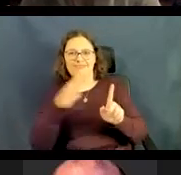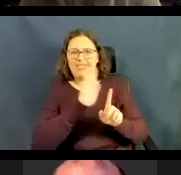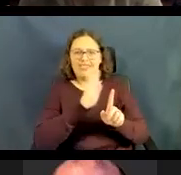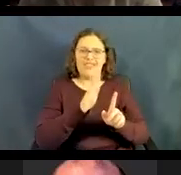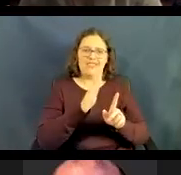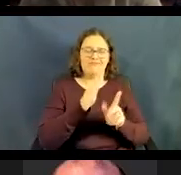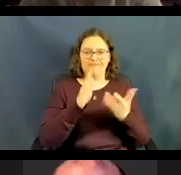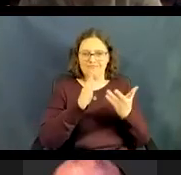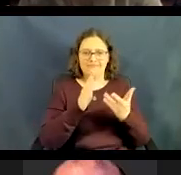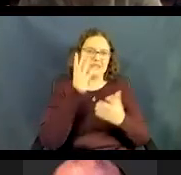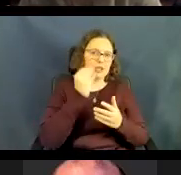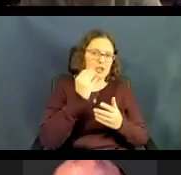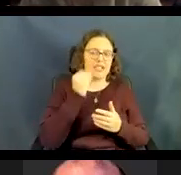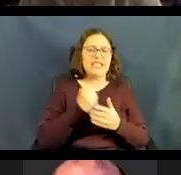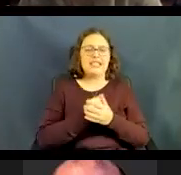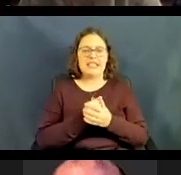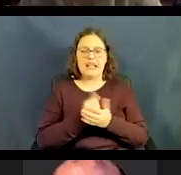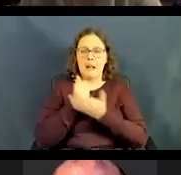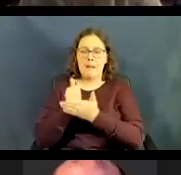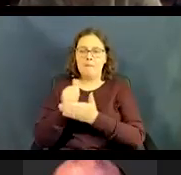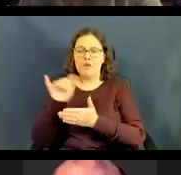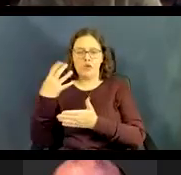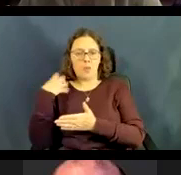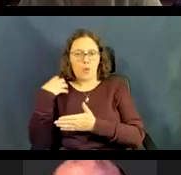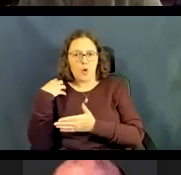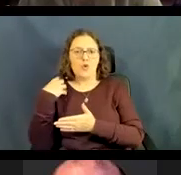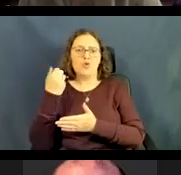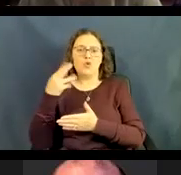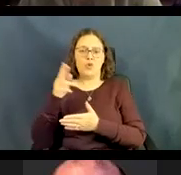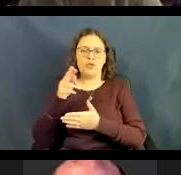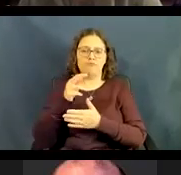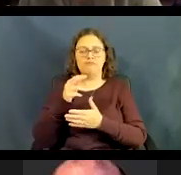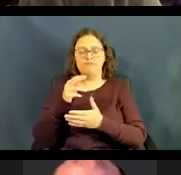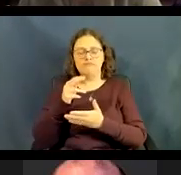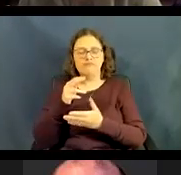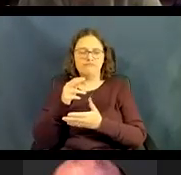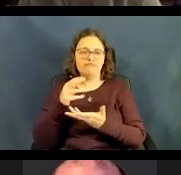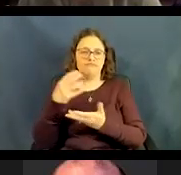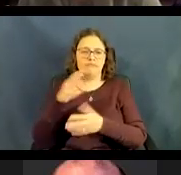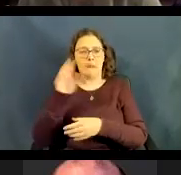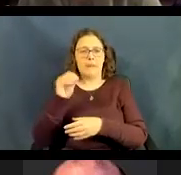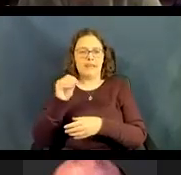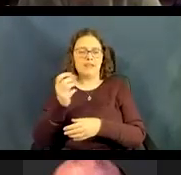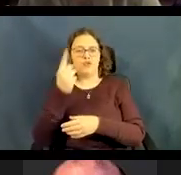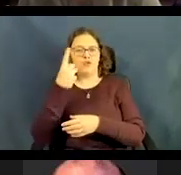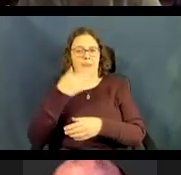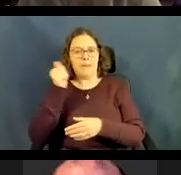And that is the only thing it means, from my computer.